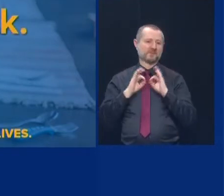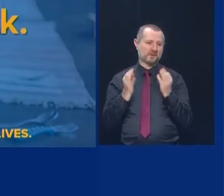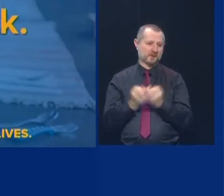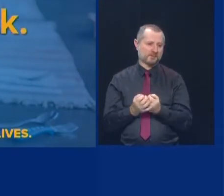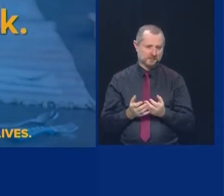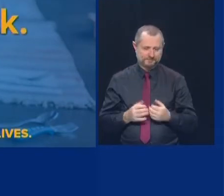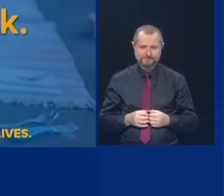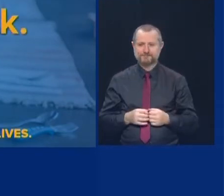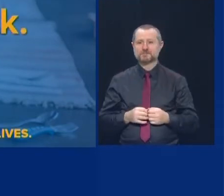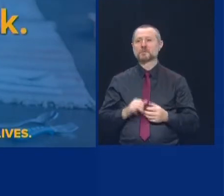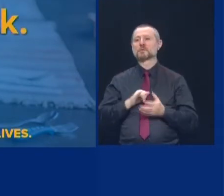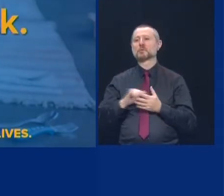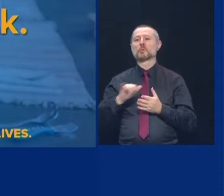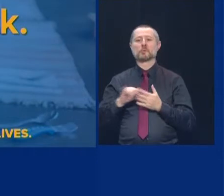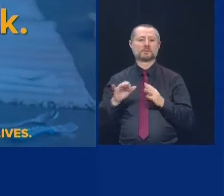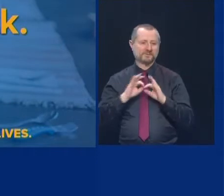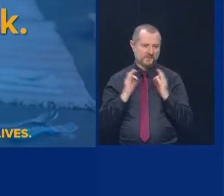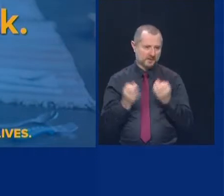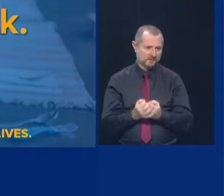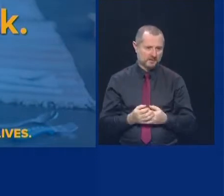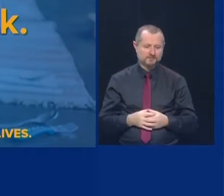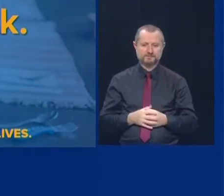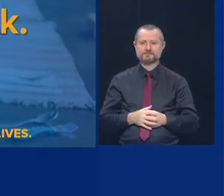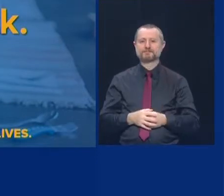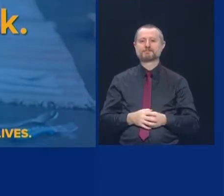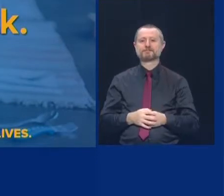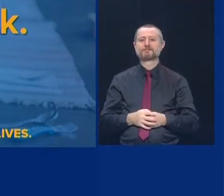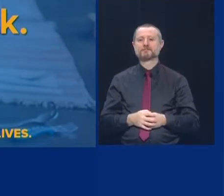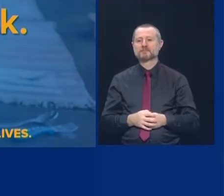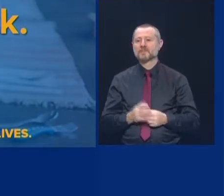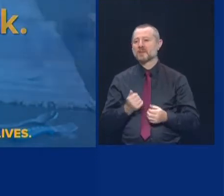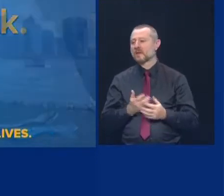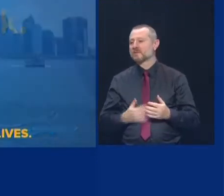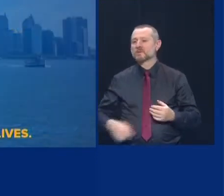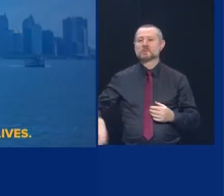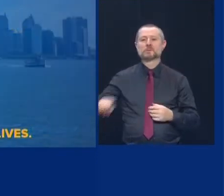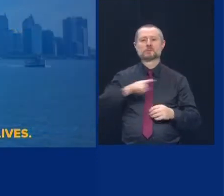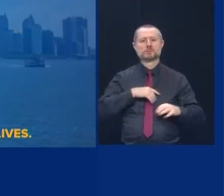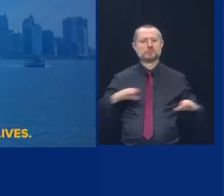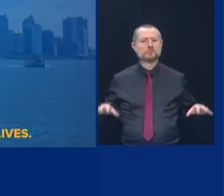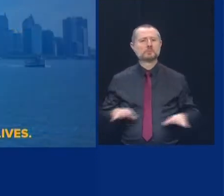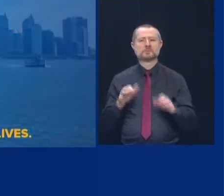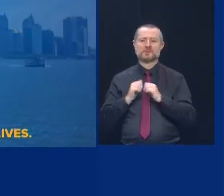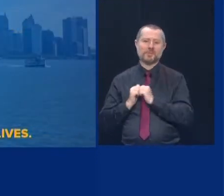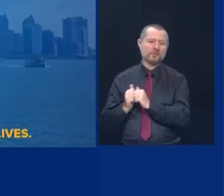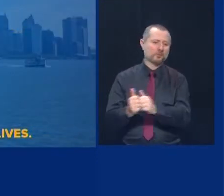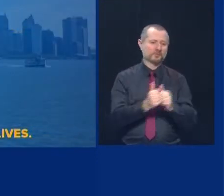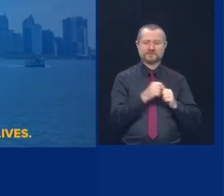YOU'RE WITH YOUR -- YOU'RE GIVING THANKS AND HONORING YOUR GLOBAL FAMILY AND THE FAMILY OF